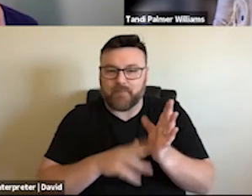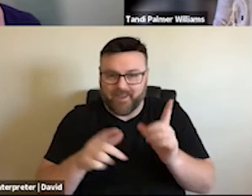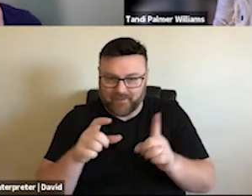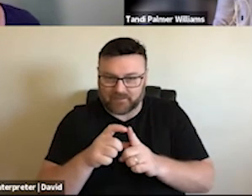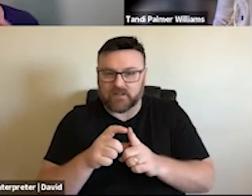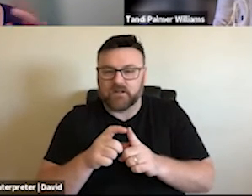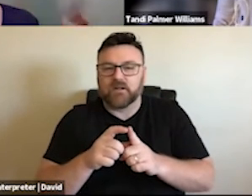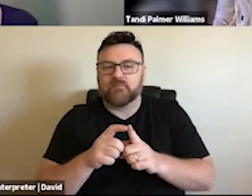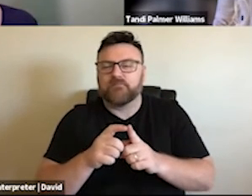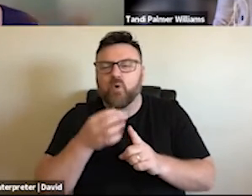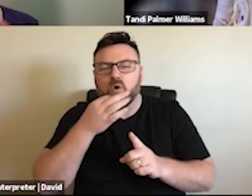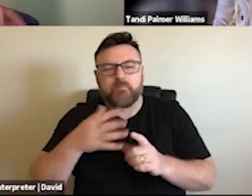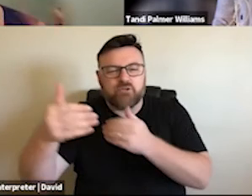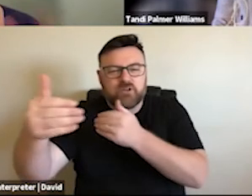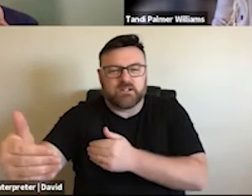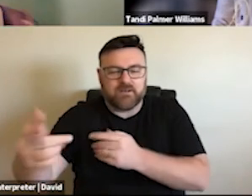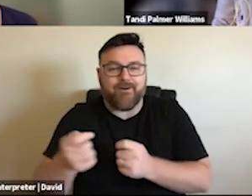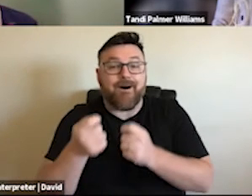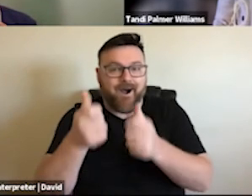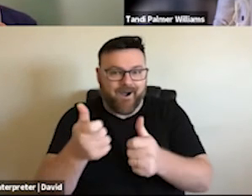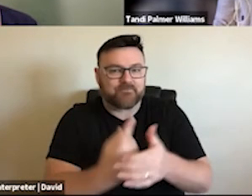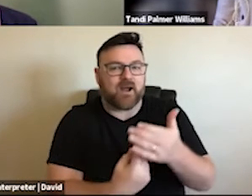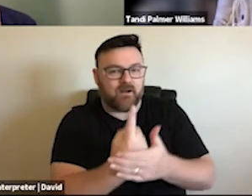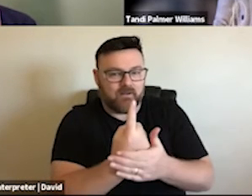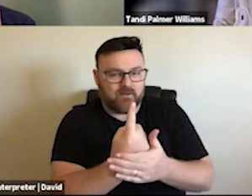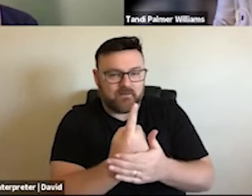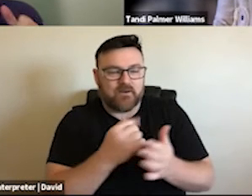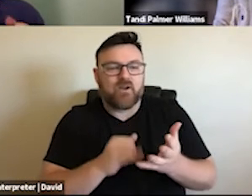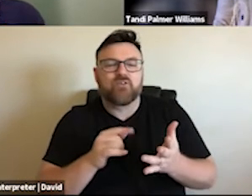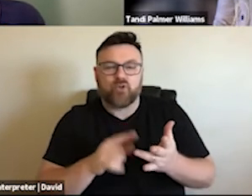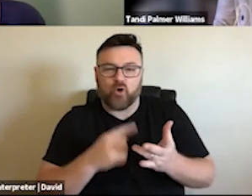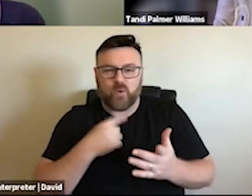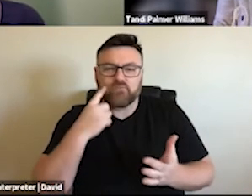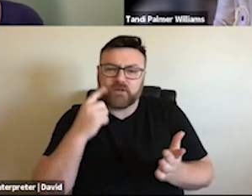Really recognizing that there are those two drivers that people want that shared experience,